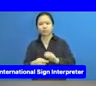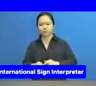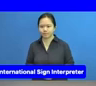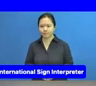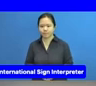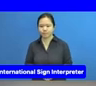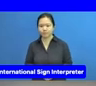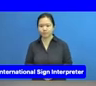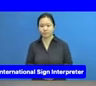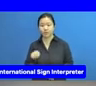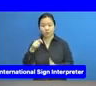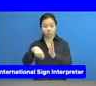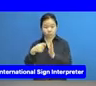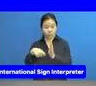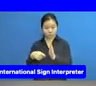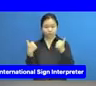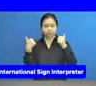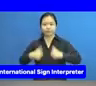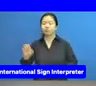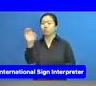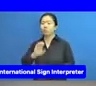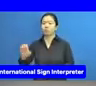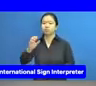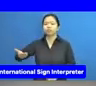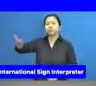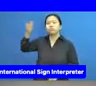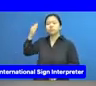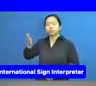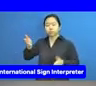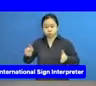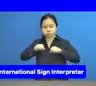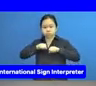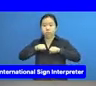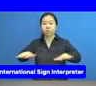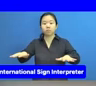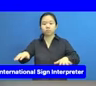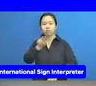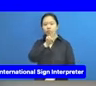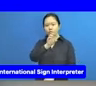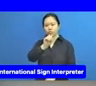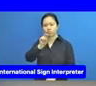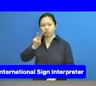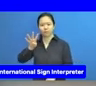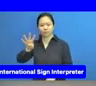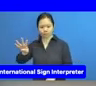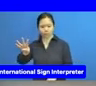In total there is a budget of 2.1 million Euro available that will be granted to at least 35 successful